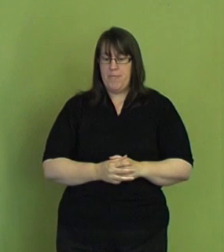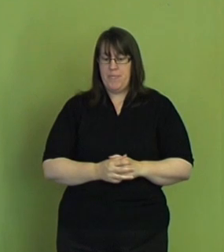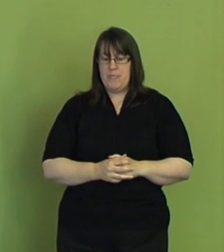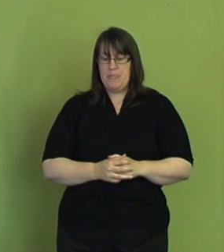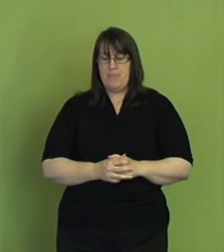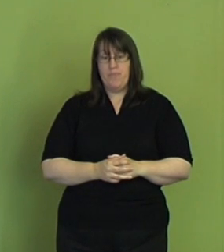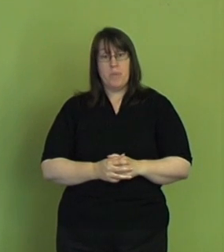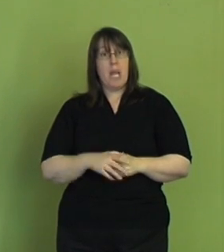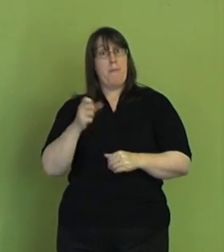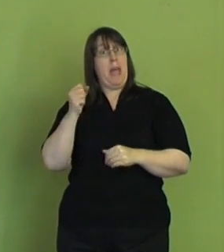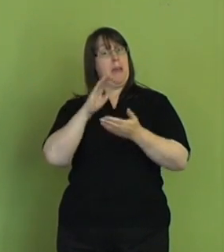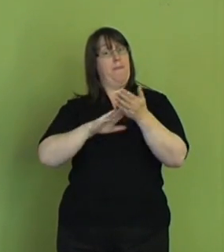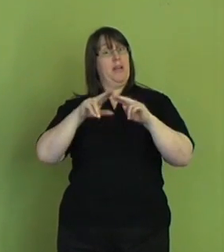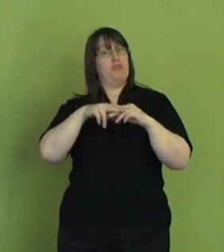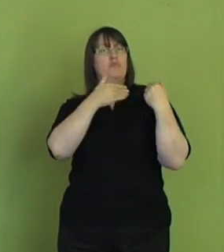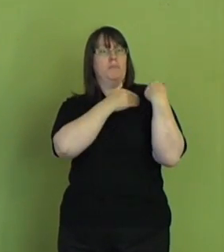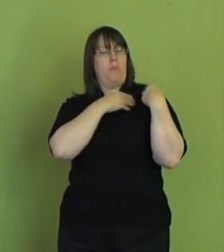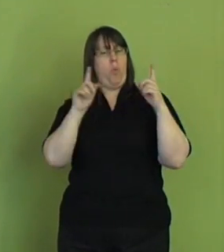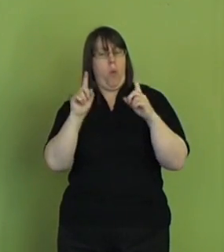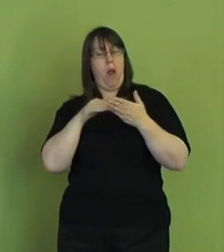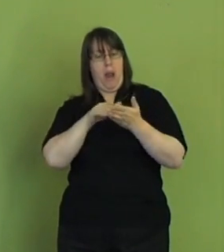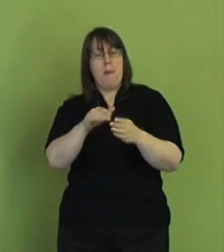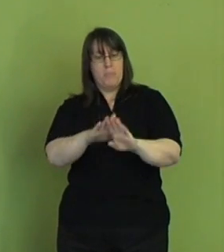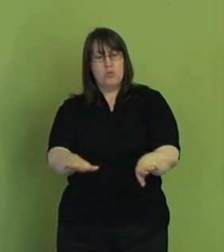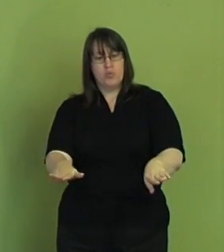Parents can help children by talking with them